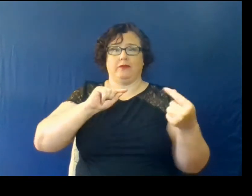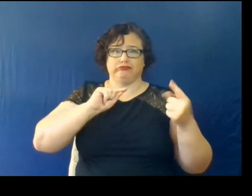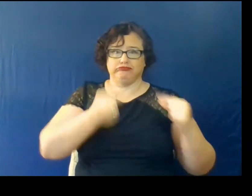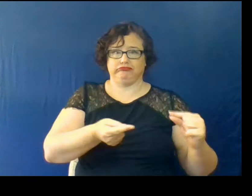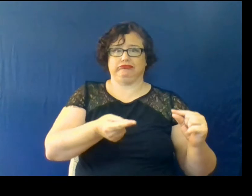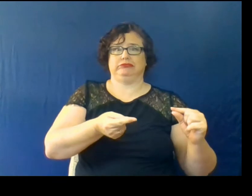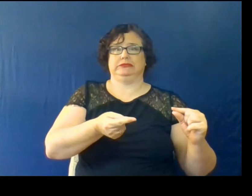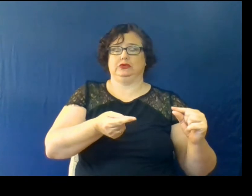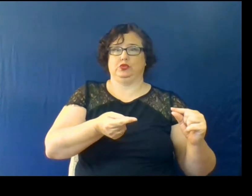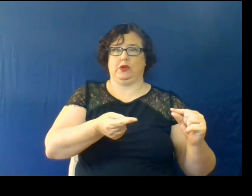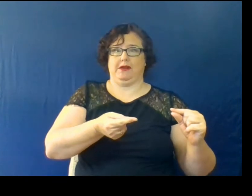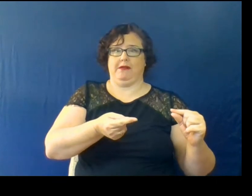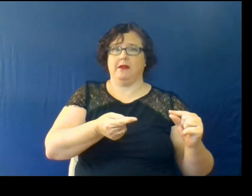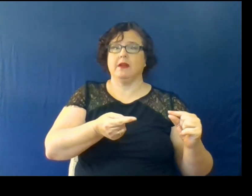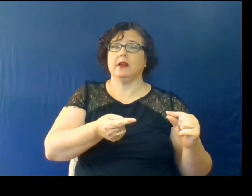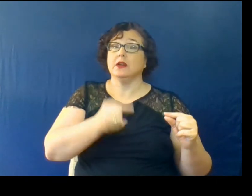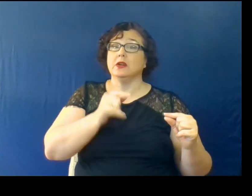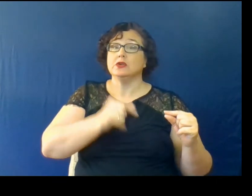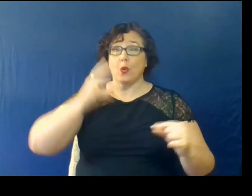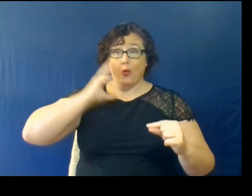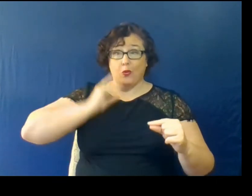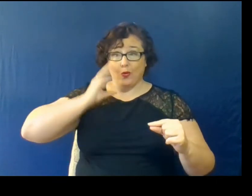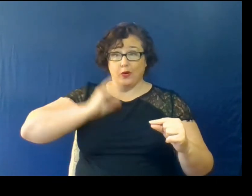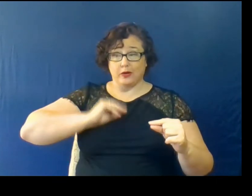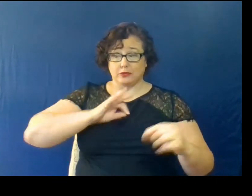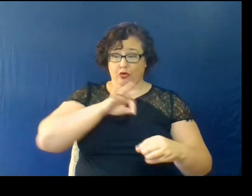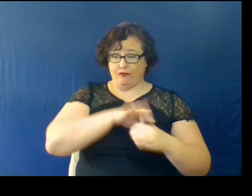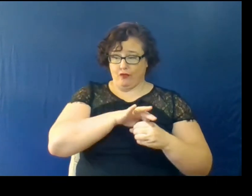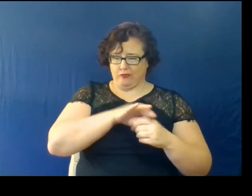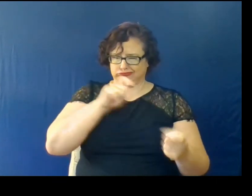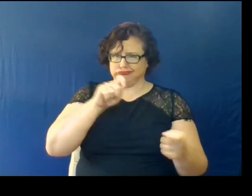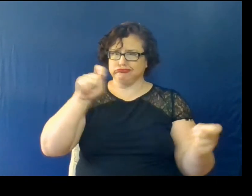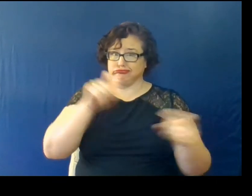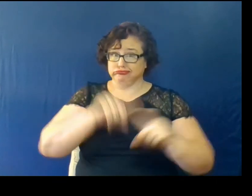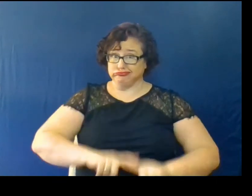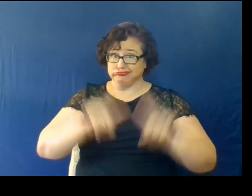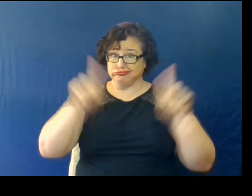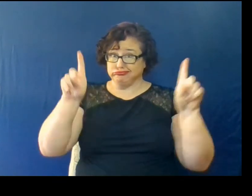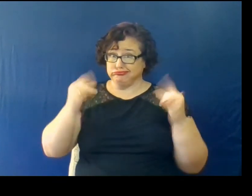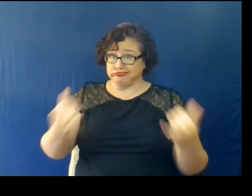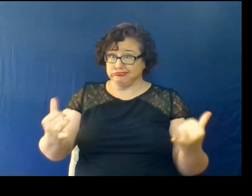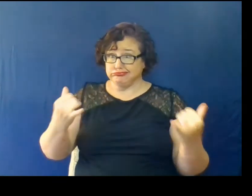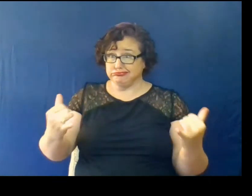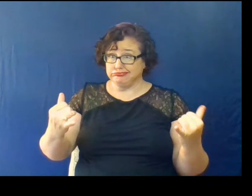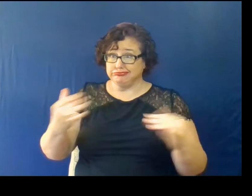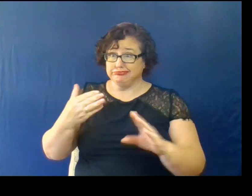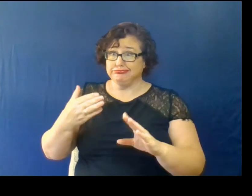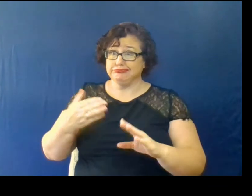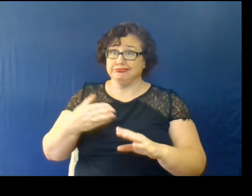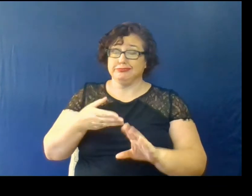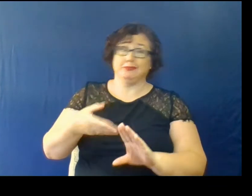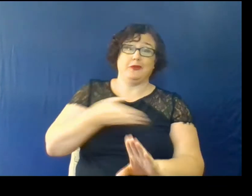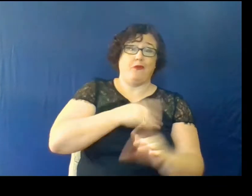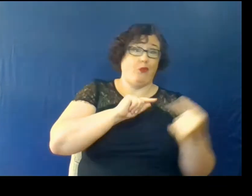was if your experience in the voting booth has been different you know before and after becoming